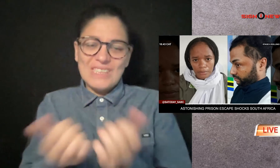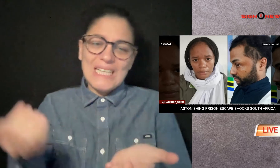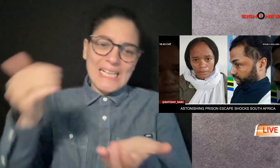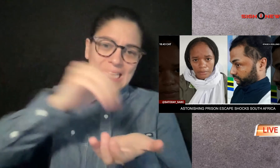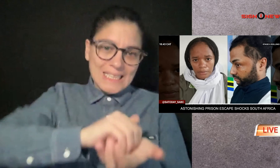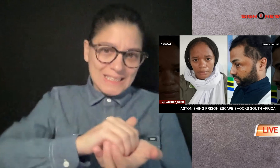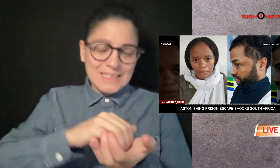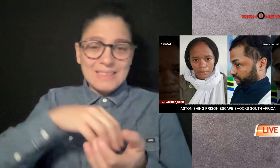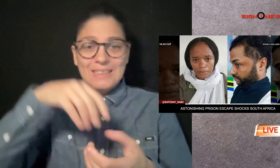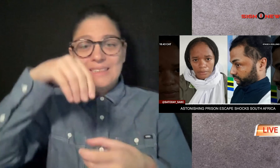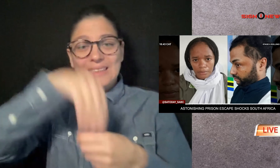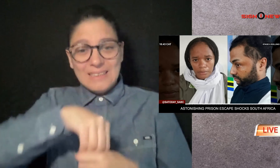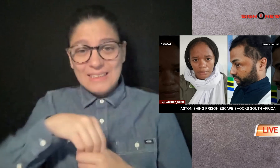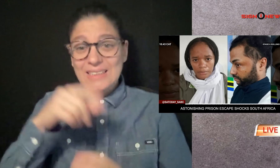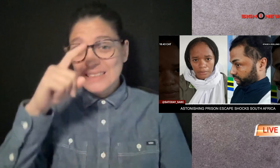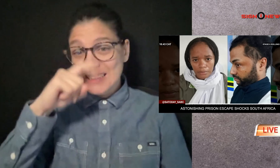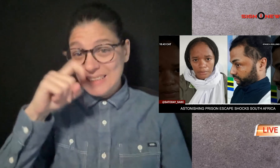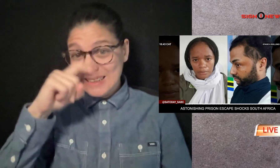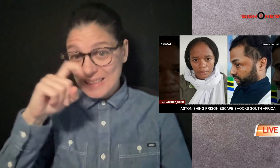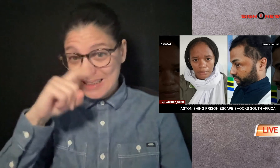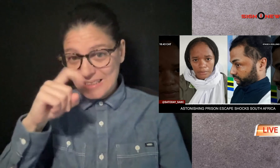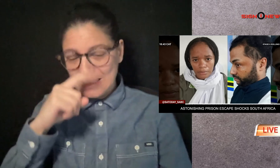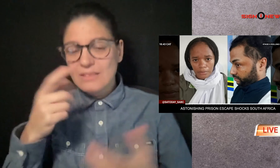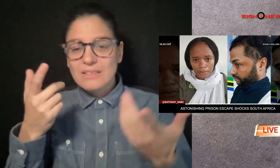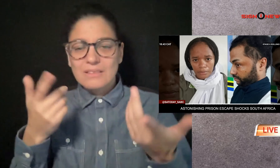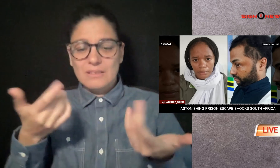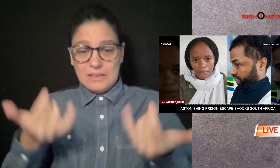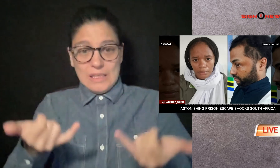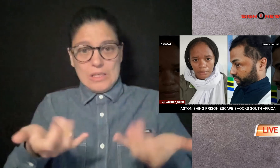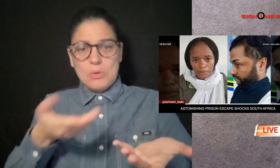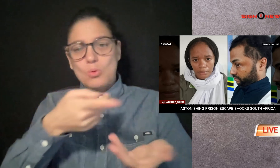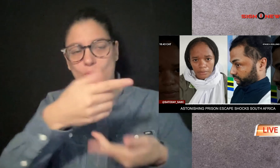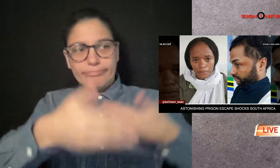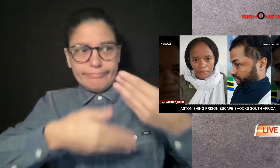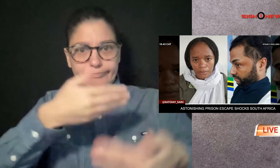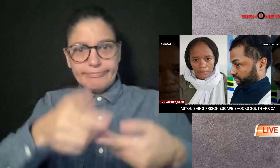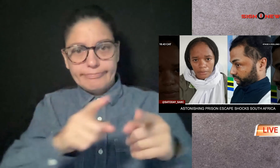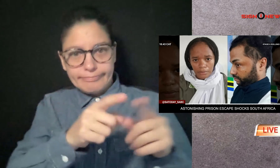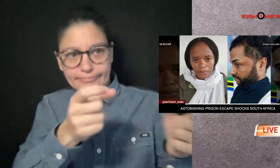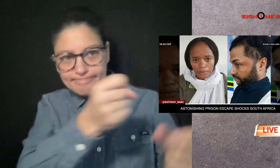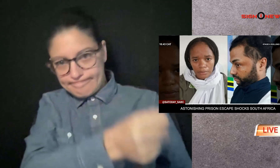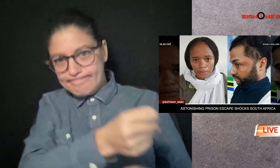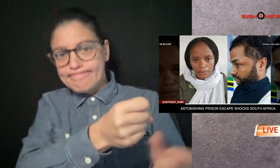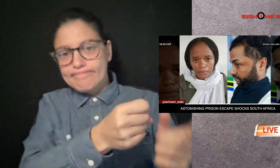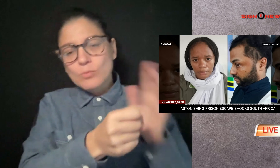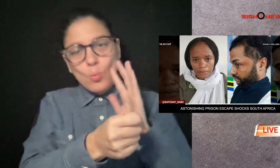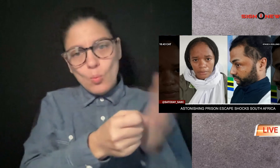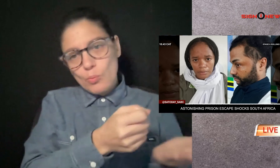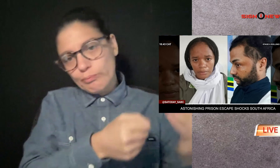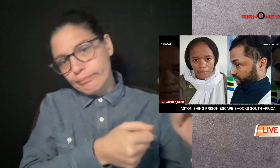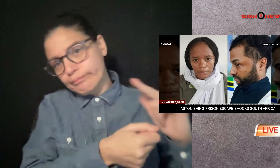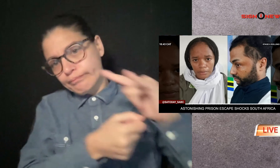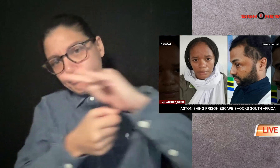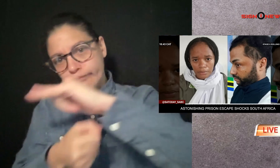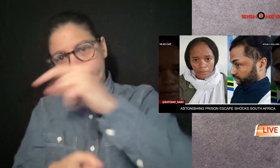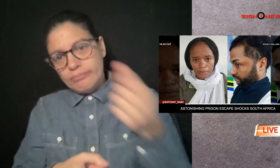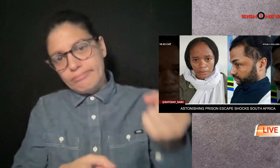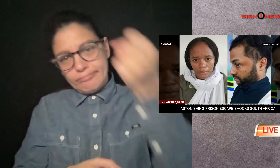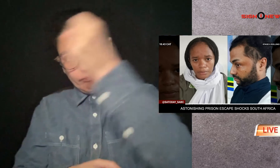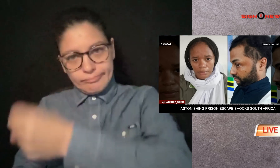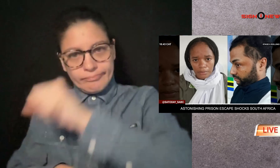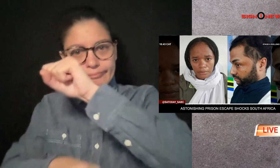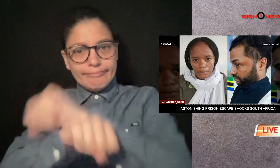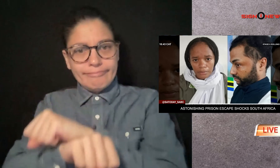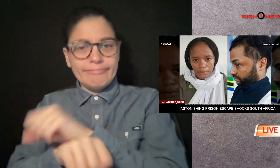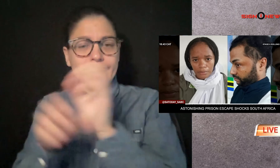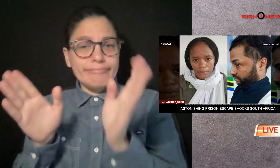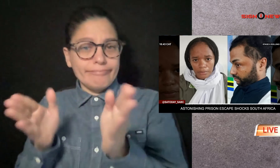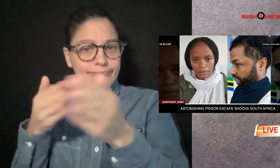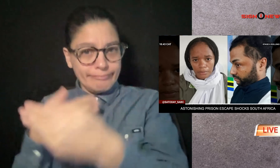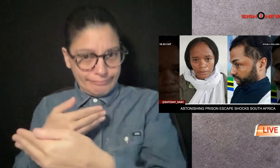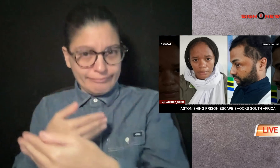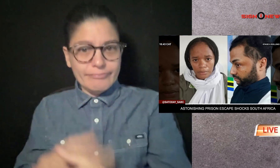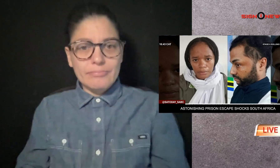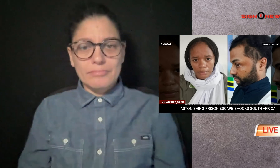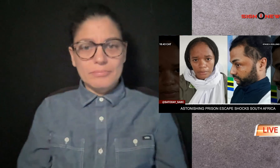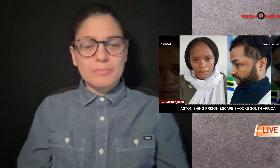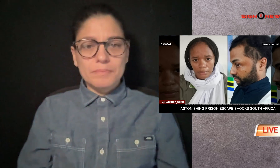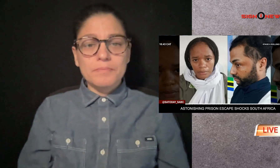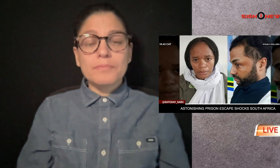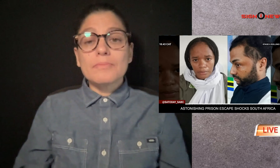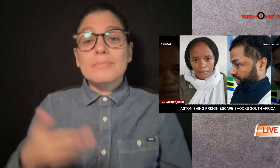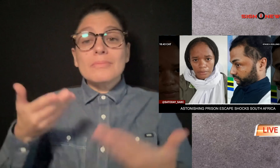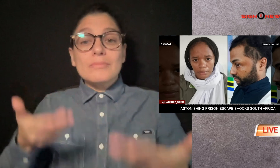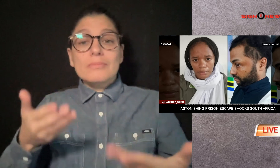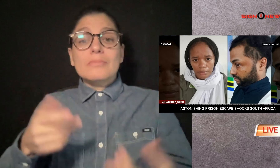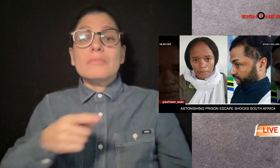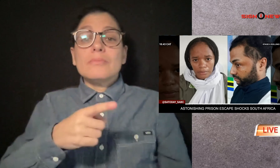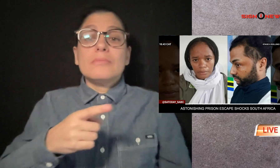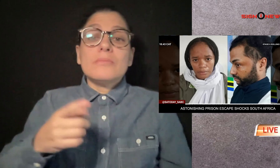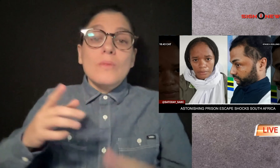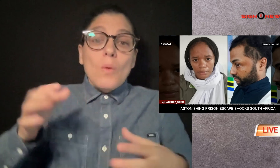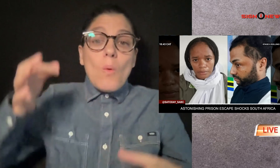was re-arrested in Tanzania and is waiting to be extradited back to prison